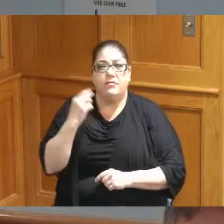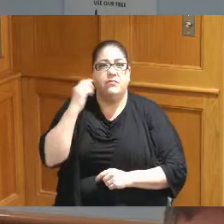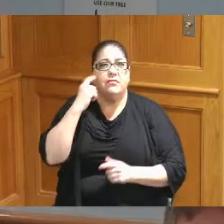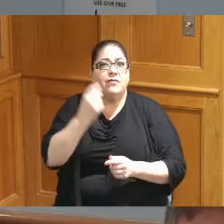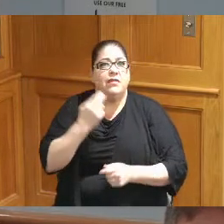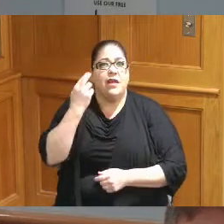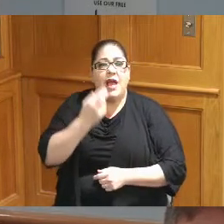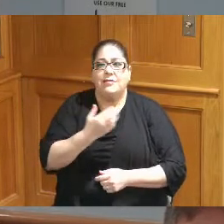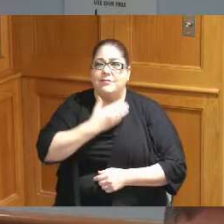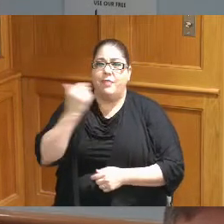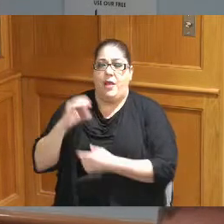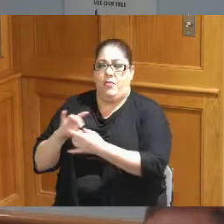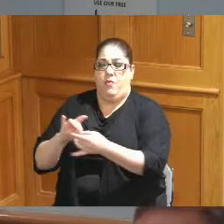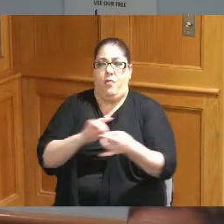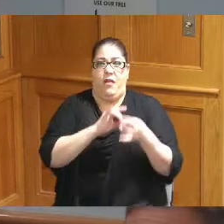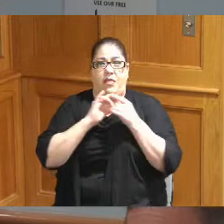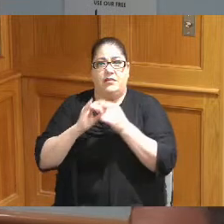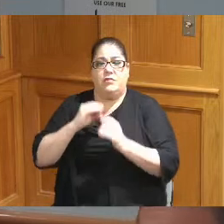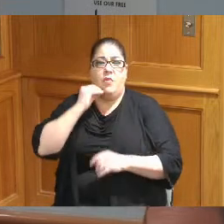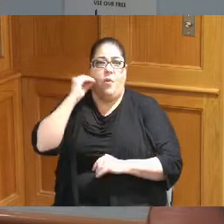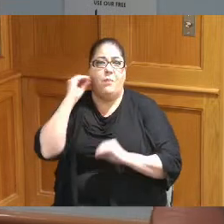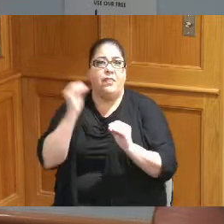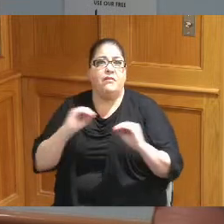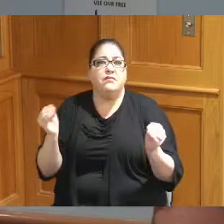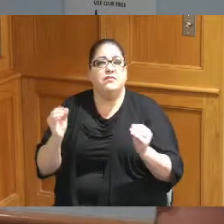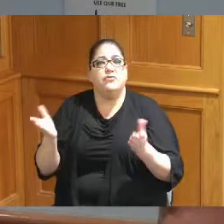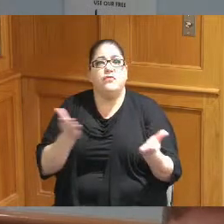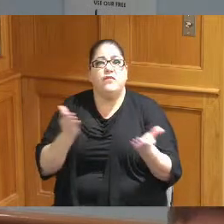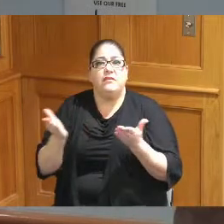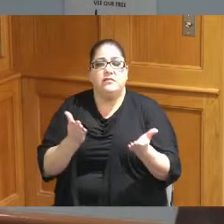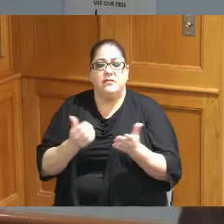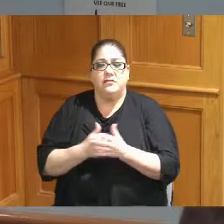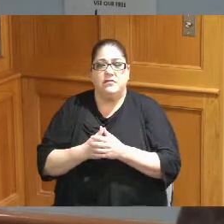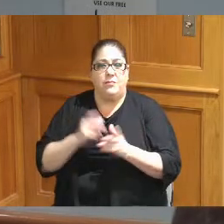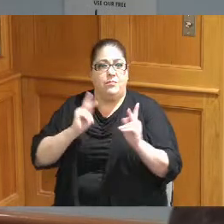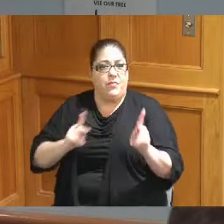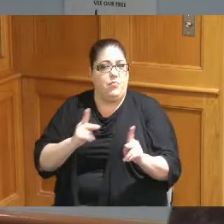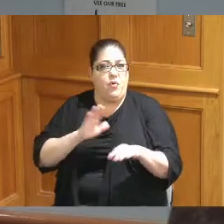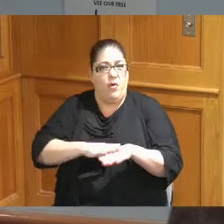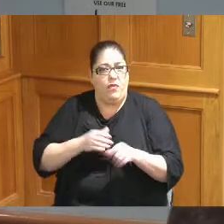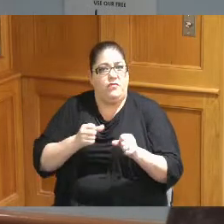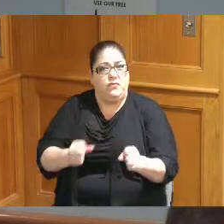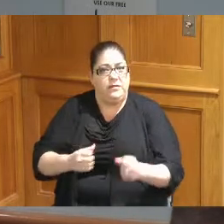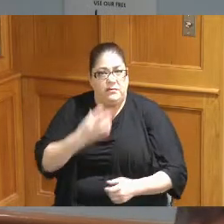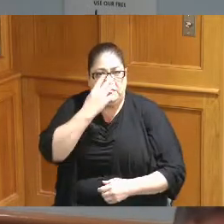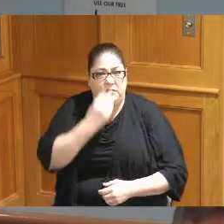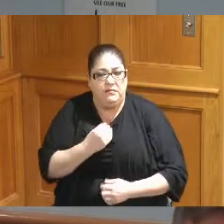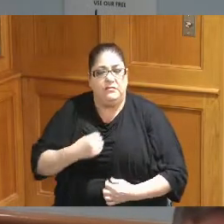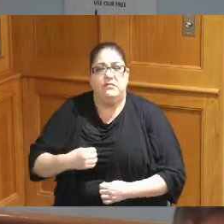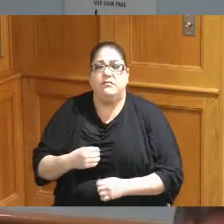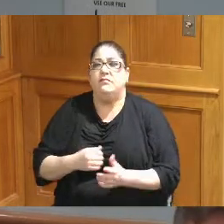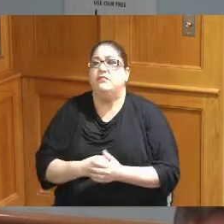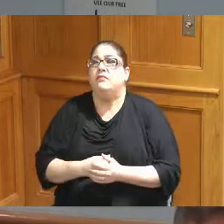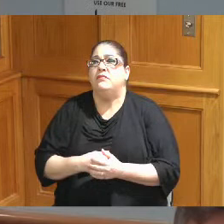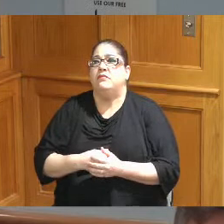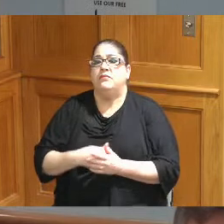coordination of homeless services in Hamilton County at the same time at the federal level in